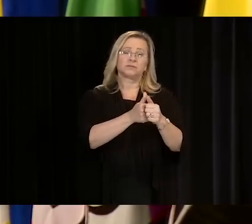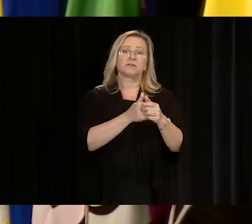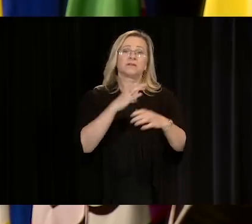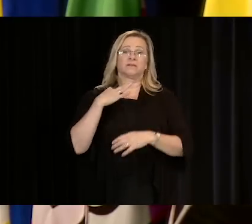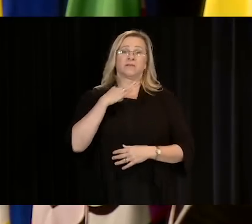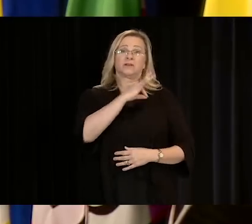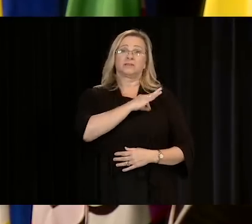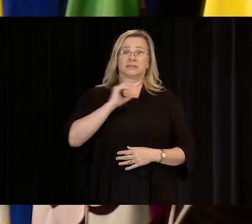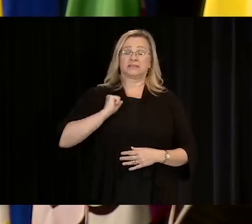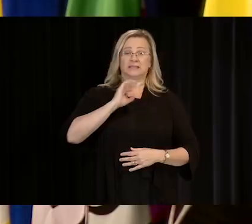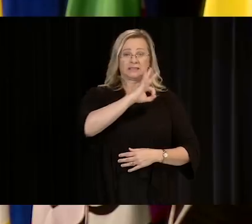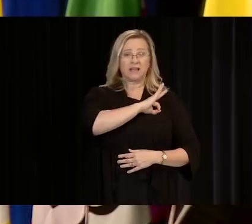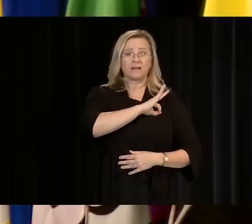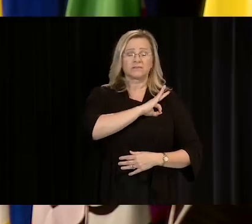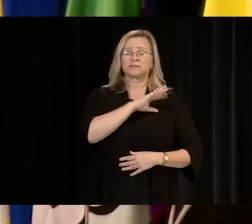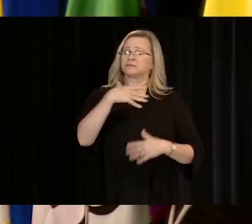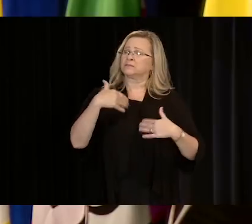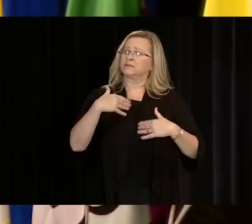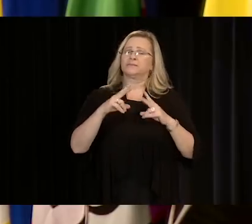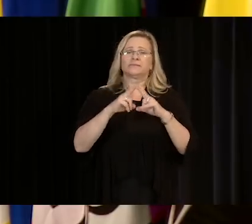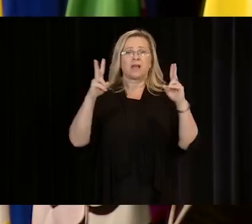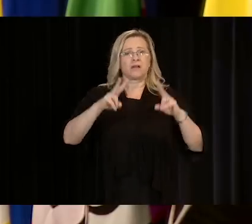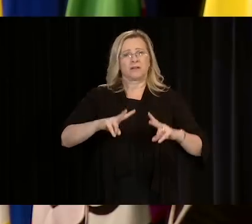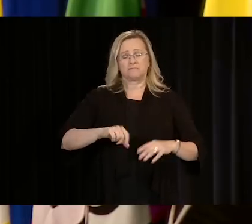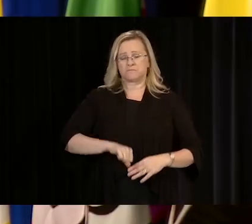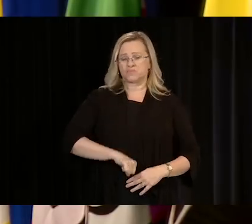WE ARE SO VERY PROUD OF YOUR ACCOMPLISHMENT.